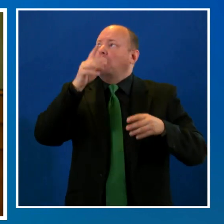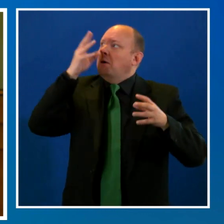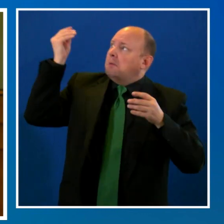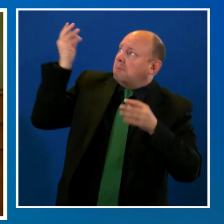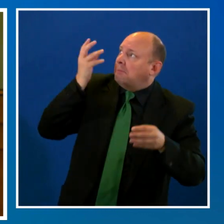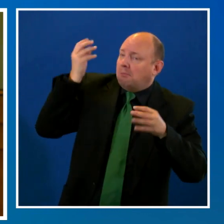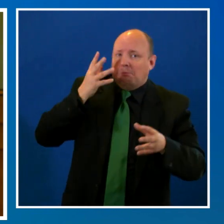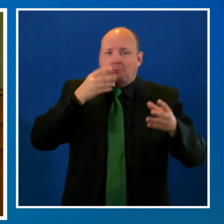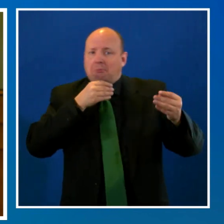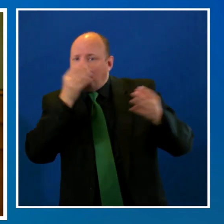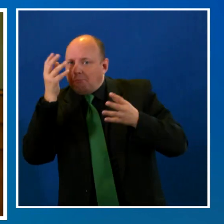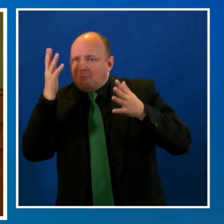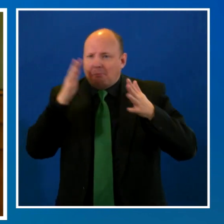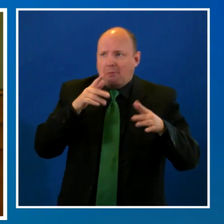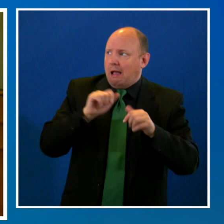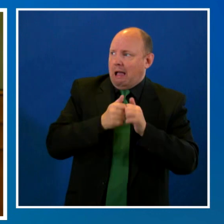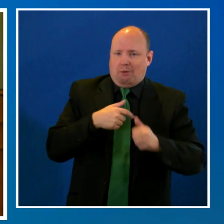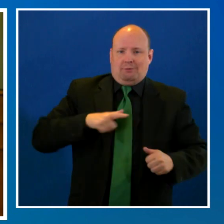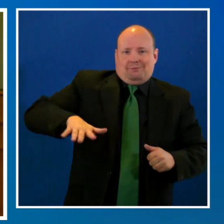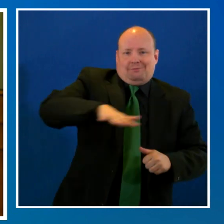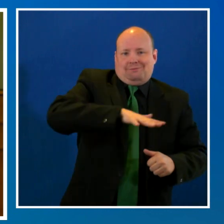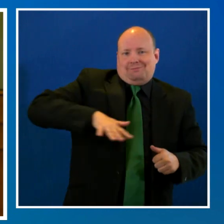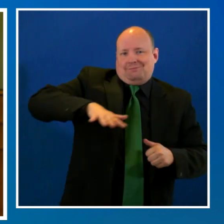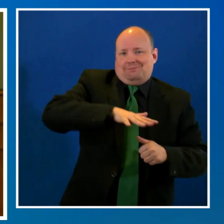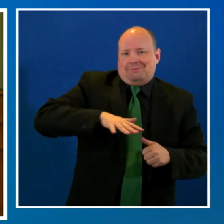Our other COVID-19 protocols remain in place.